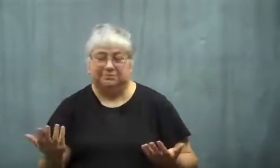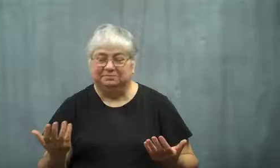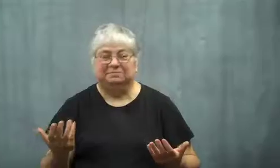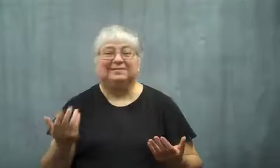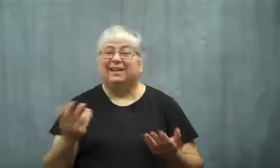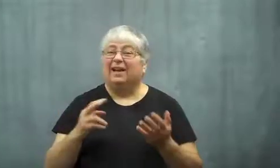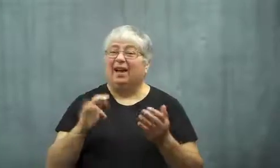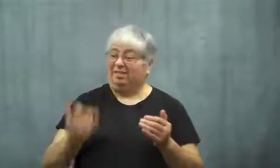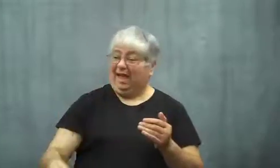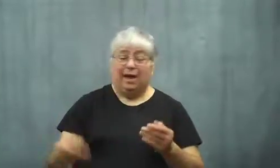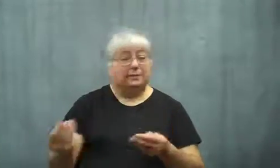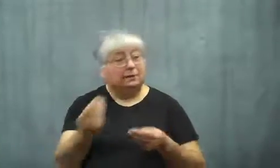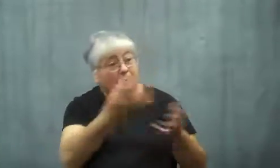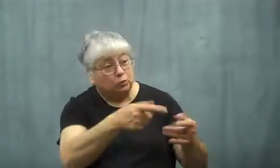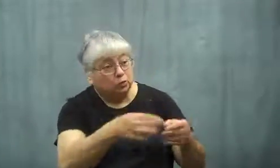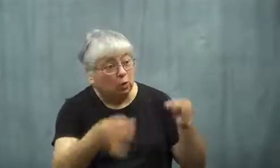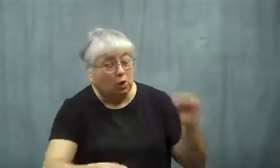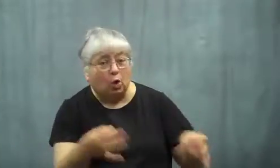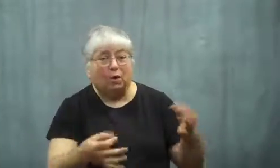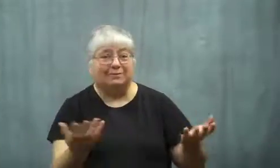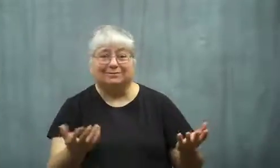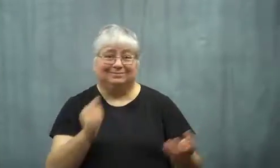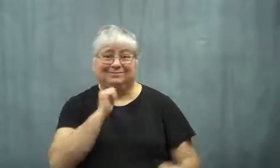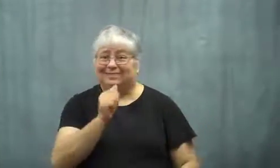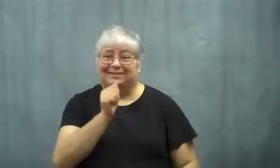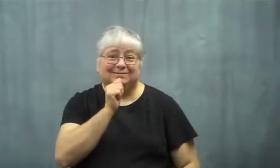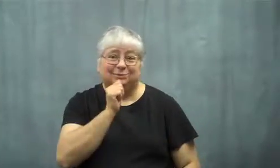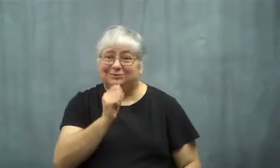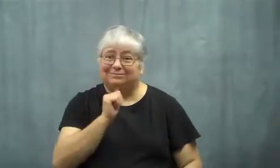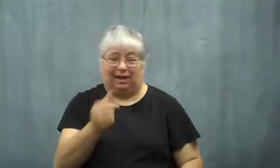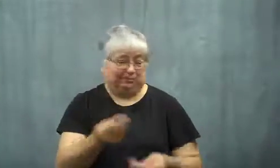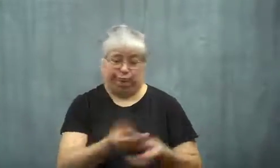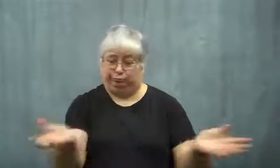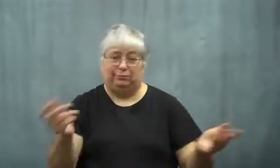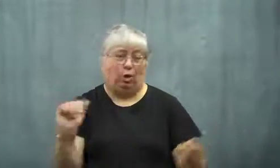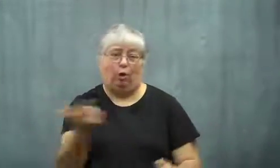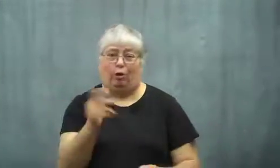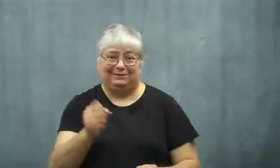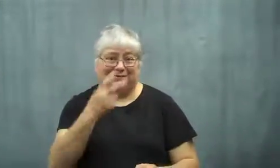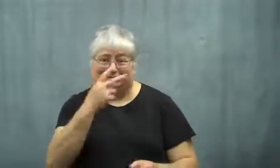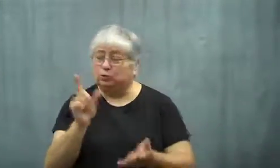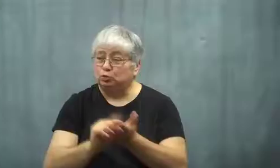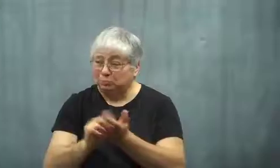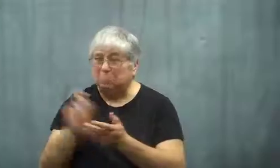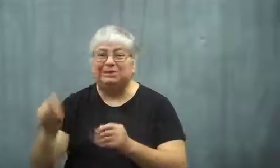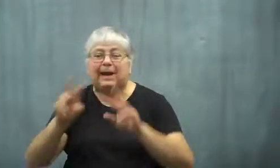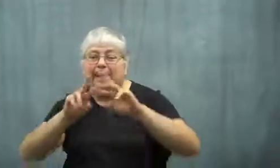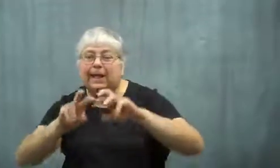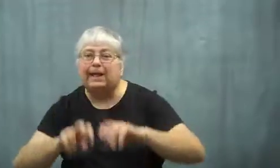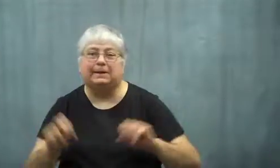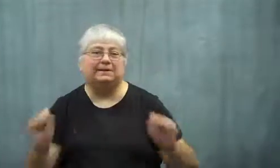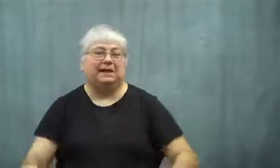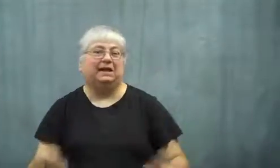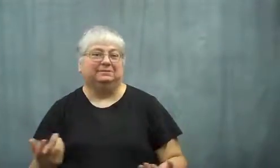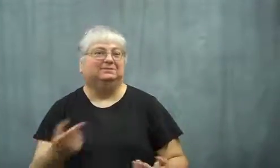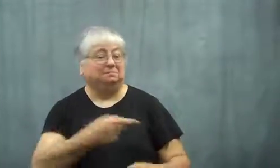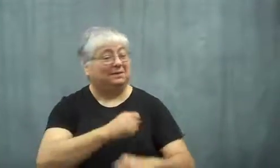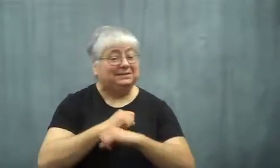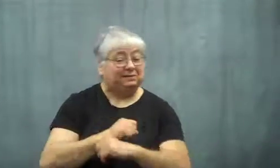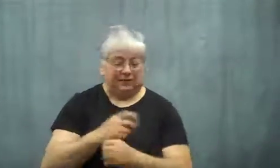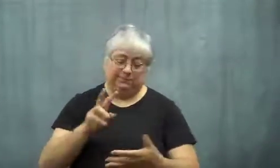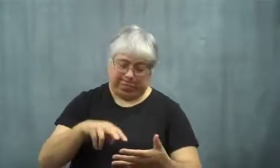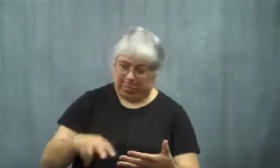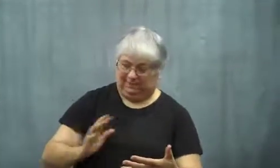Those materials are public, even newspapers can see the information.